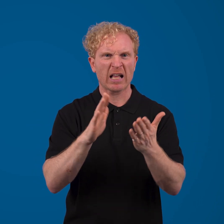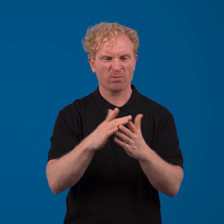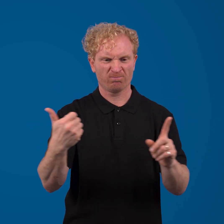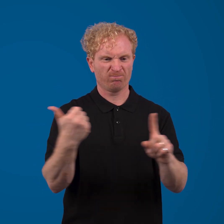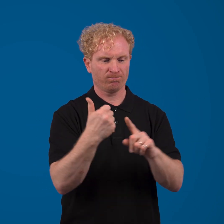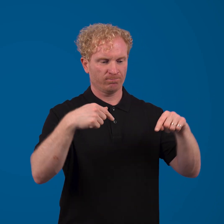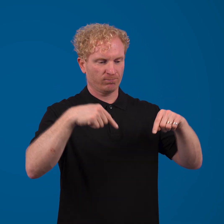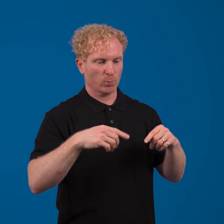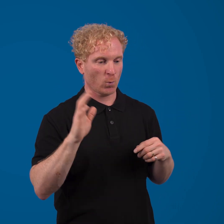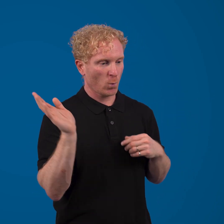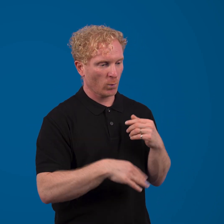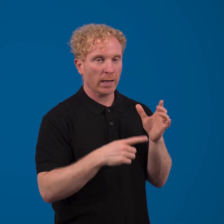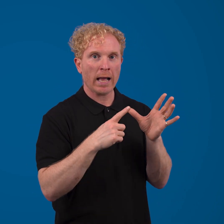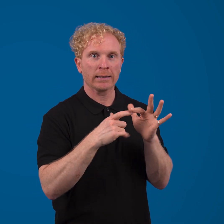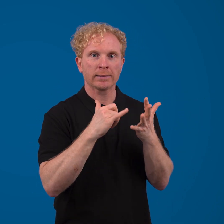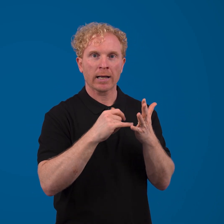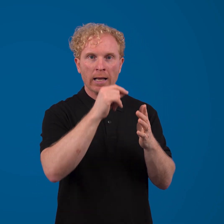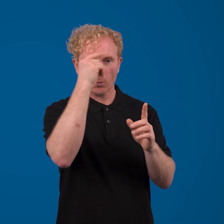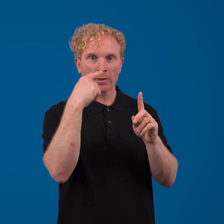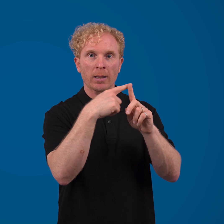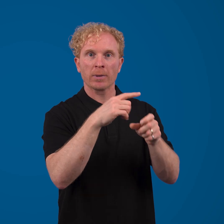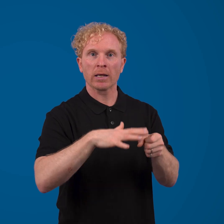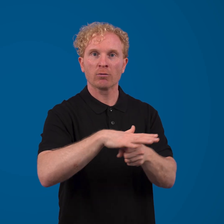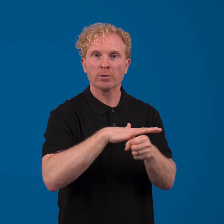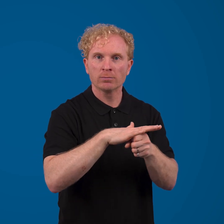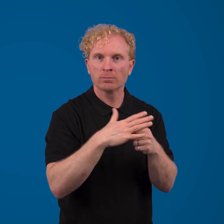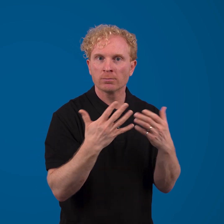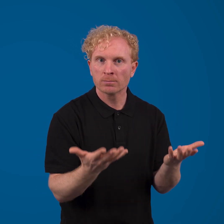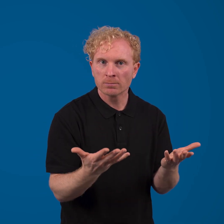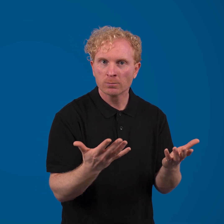and how this affects all Outcome Areas of ADS.